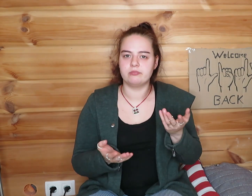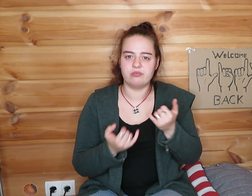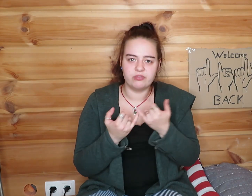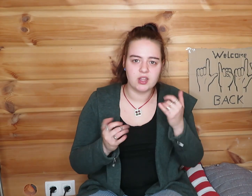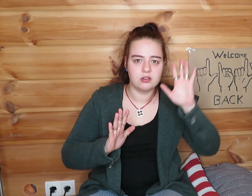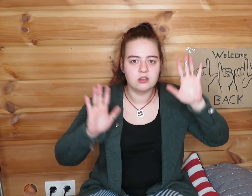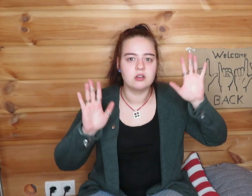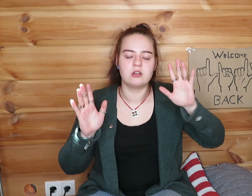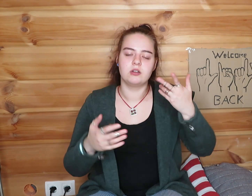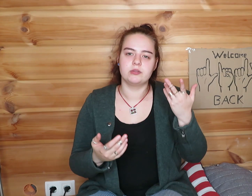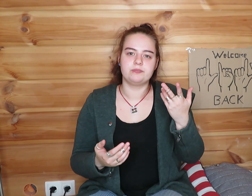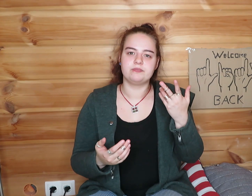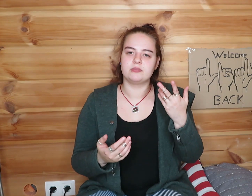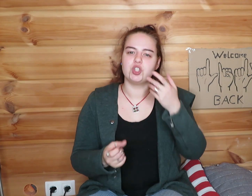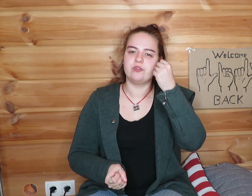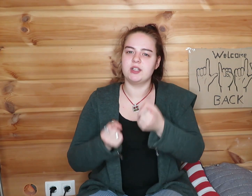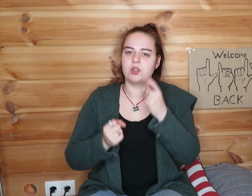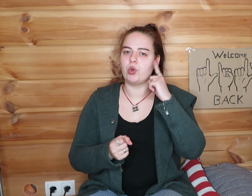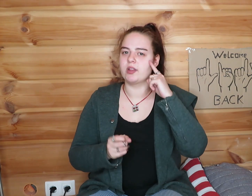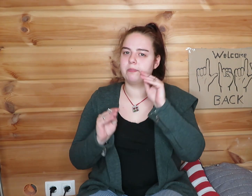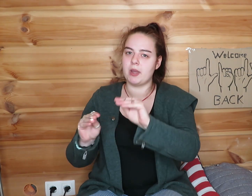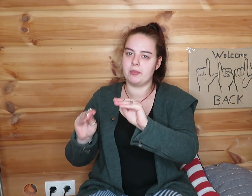It´s just hard to teach.